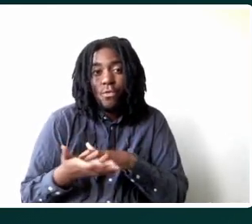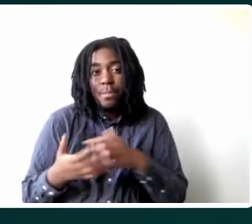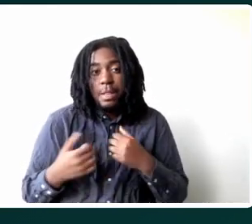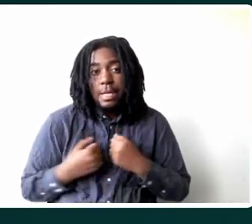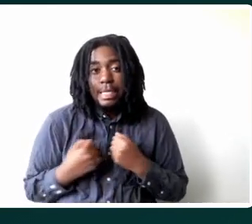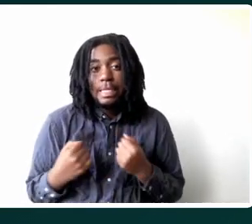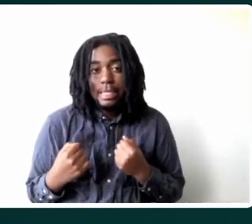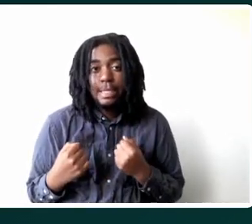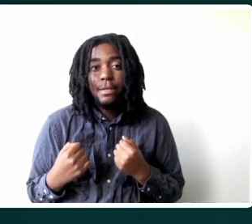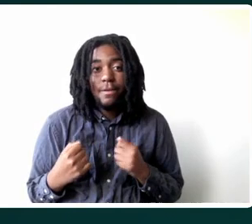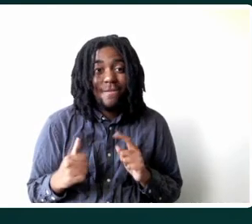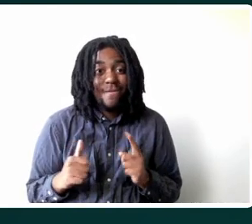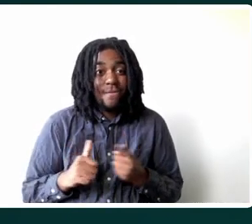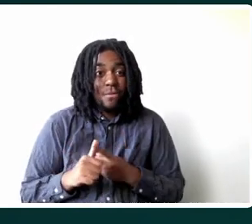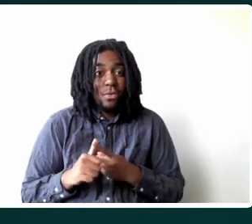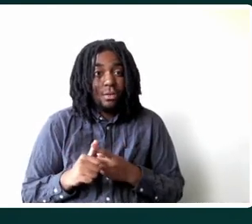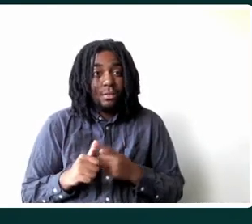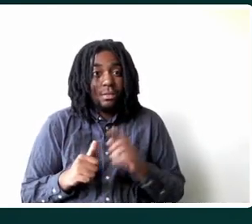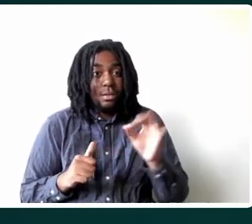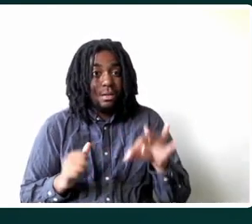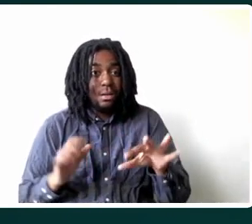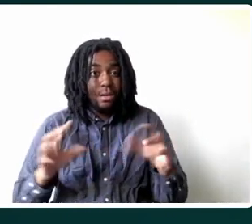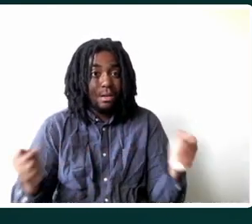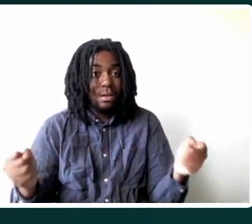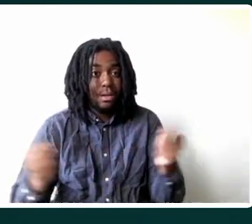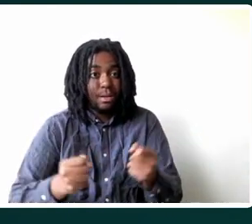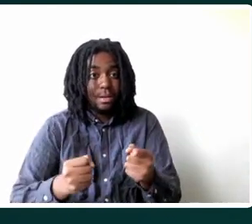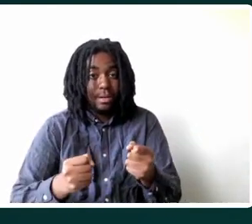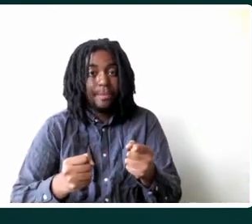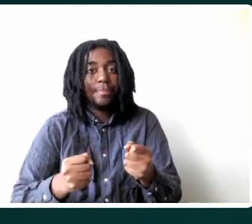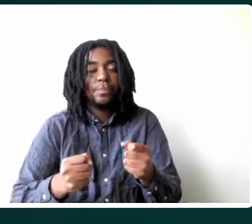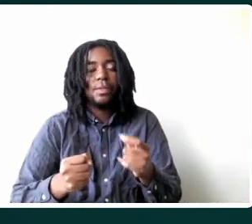into discussion groups and said, "Again, your point is not to persuade anyone of your issue.